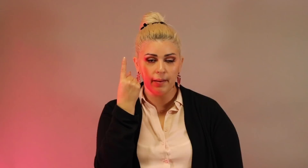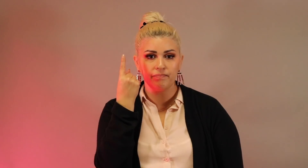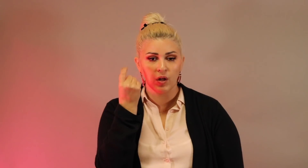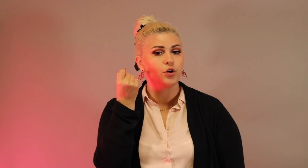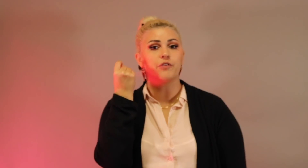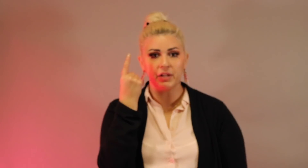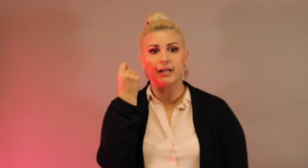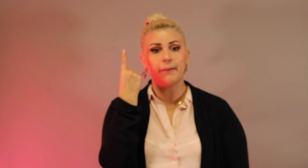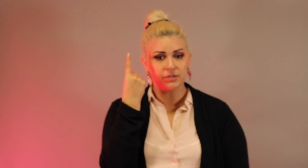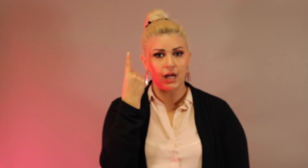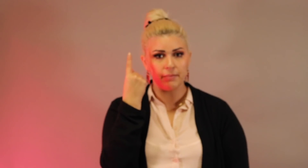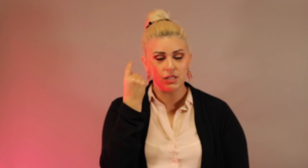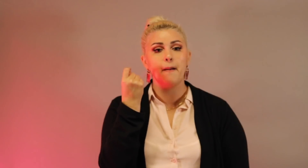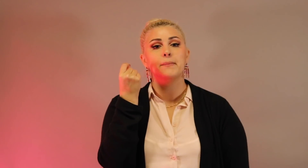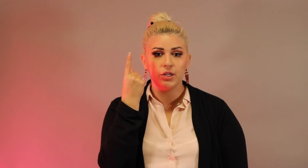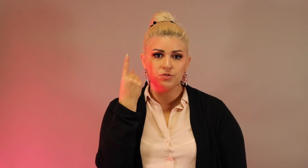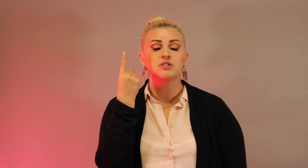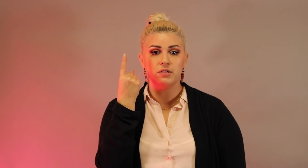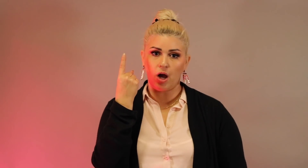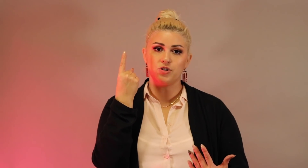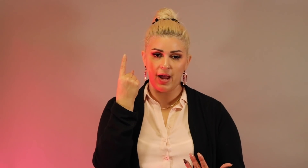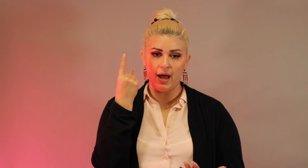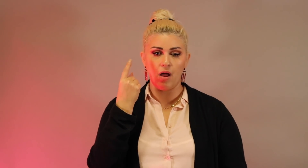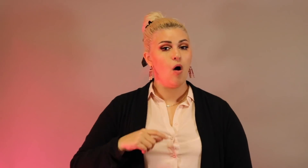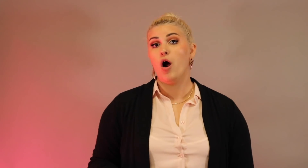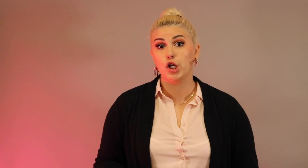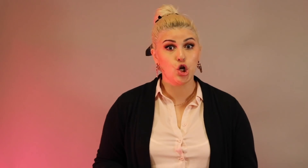or you can flick it a couple of times, but you just nod your head.